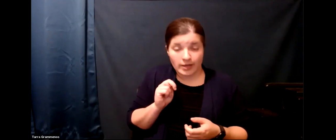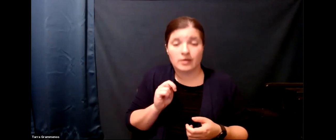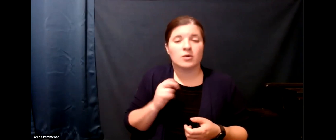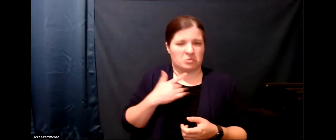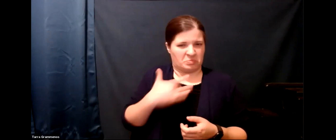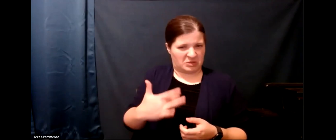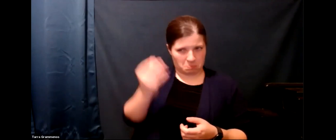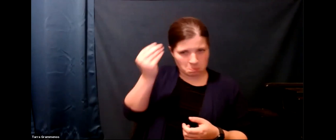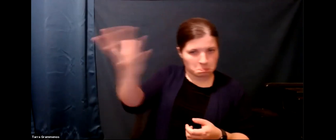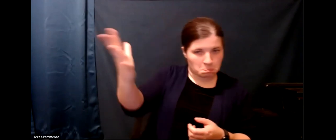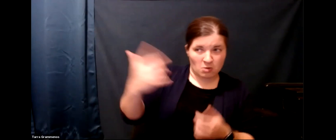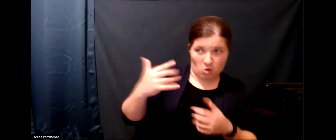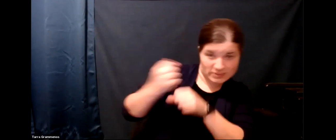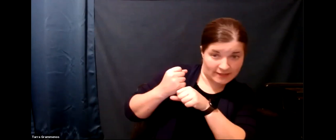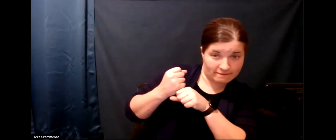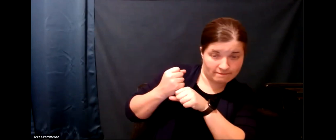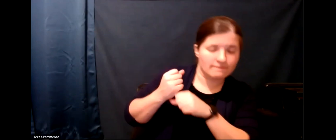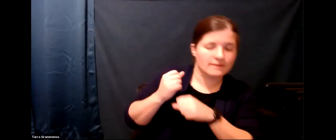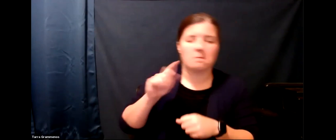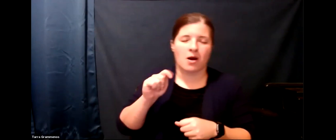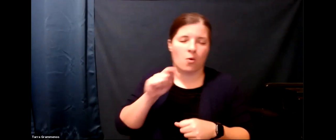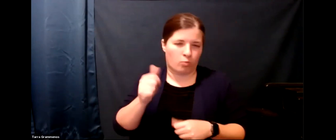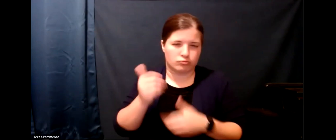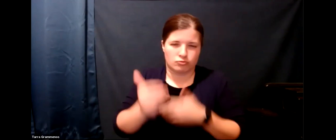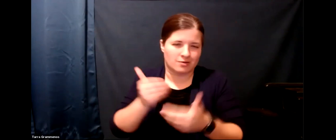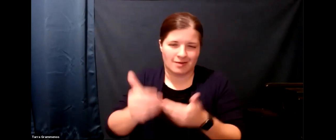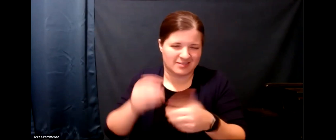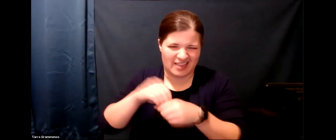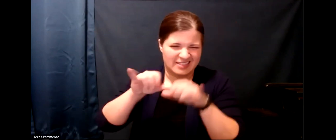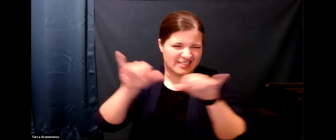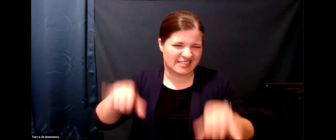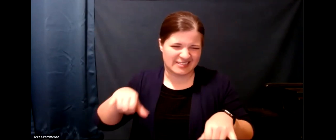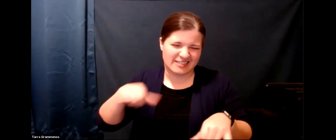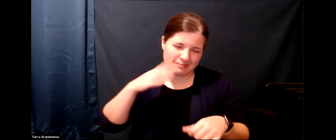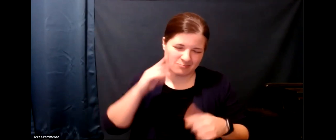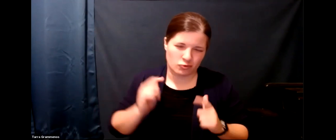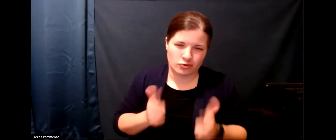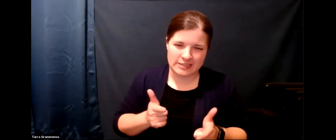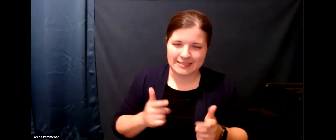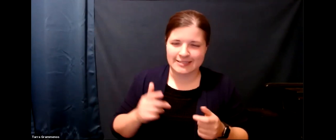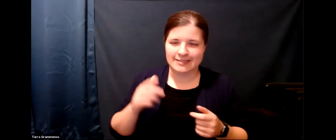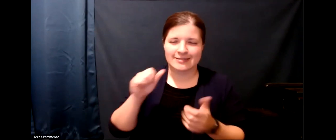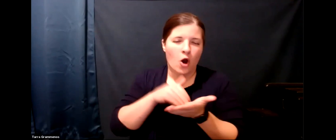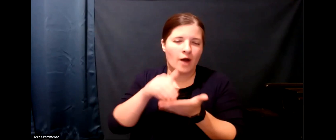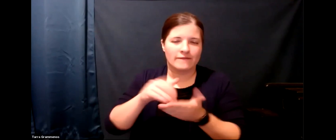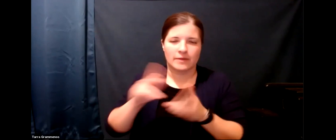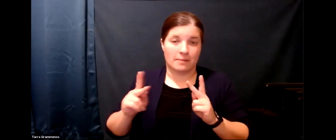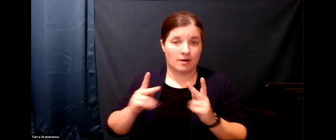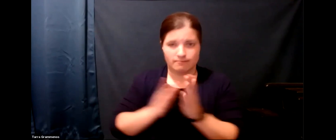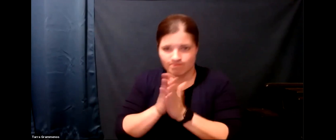that we have them, but we will not process them in the system yet. Often folks are ready to go for the year.